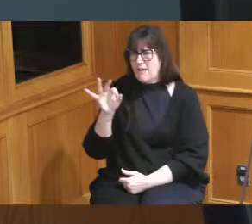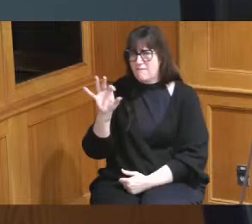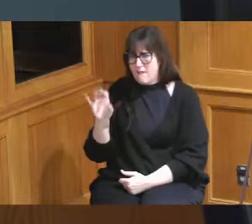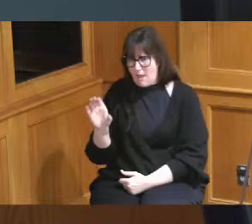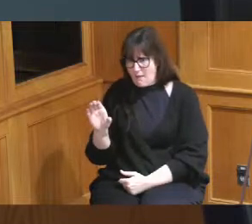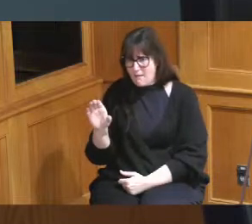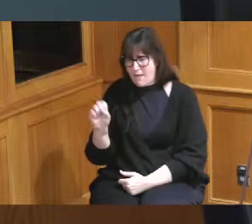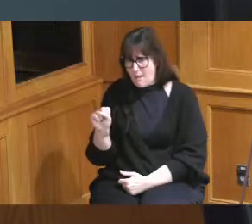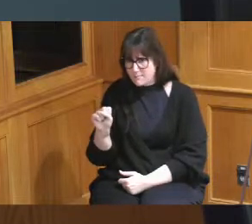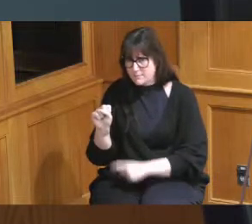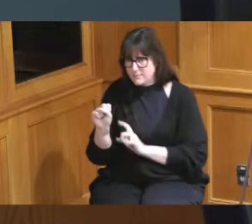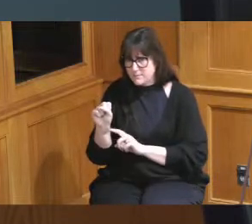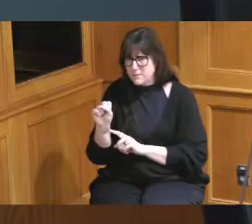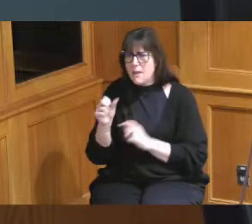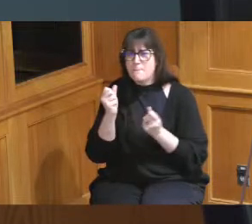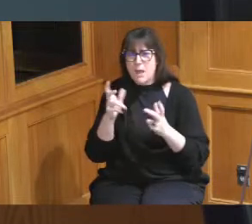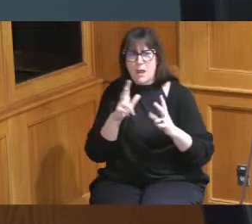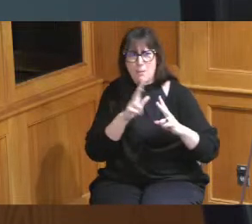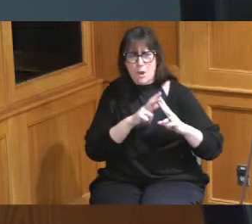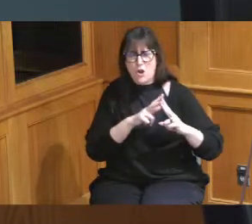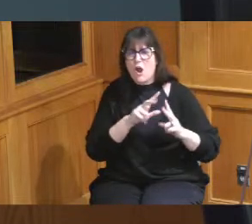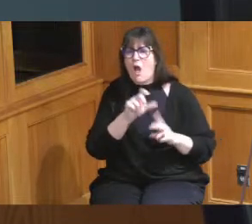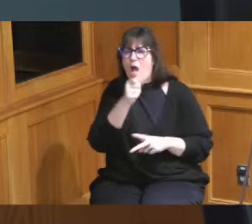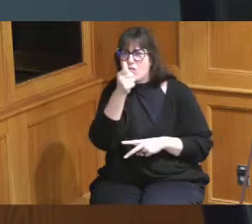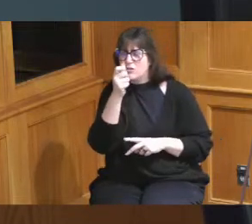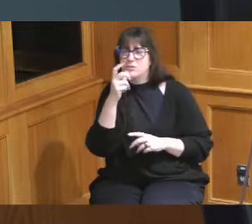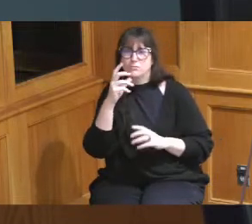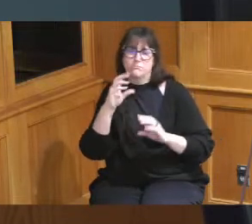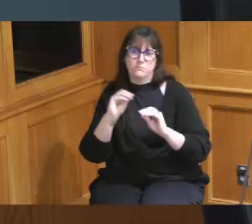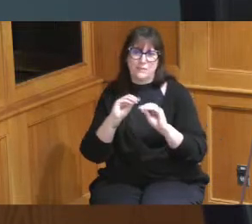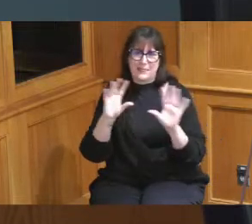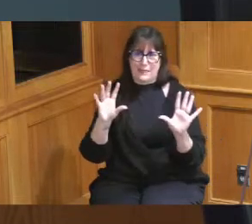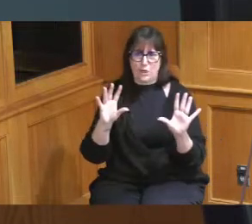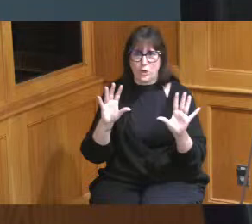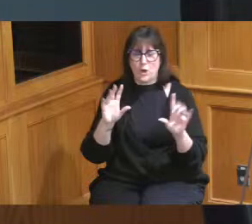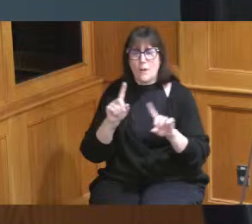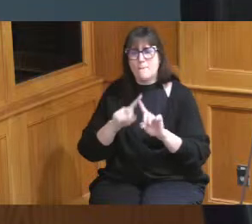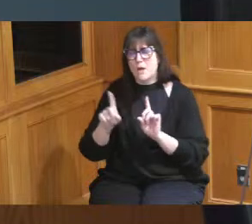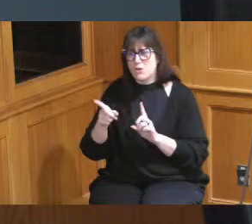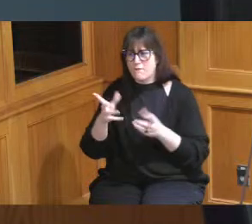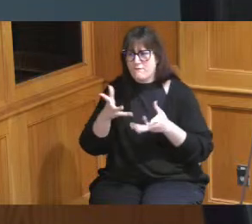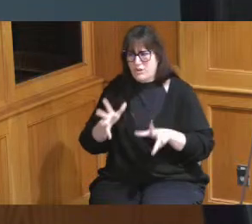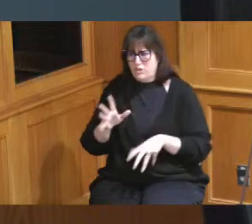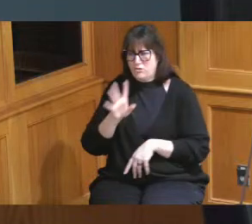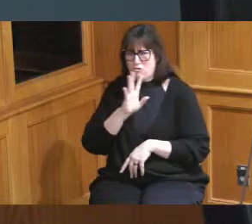partners some of them are more obvious I think and you talked a little bit about this the the